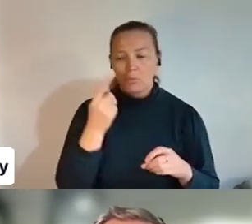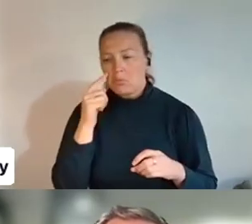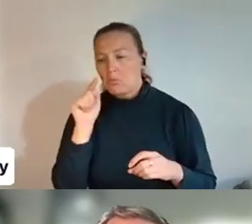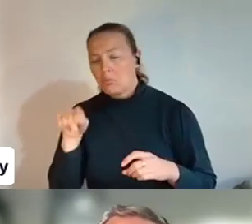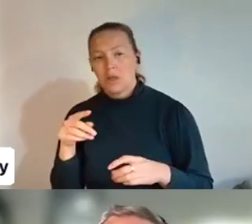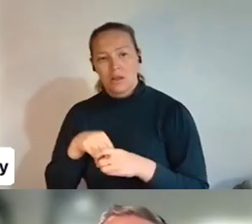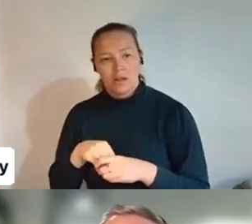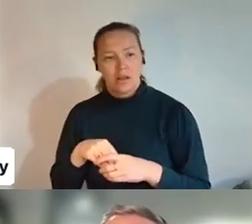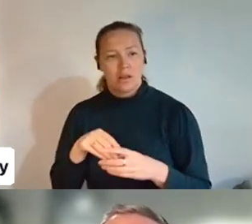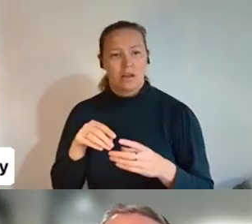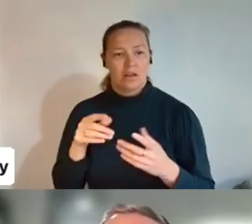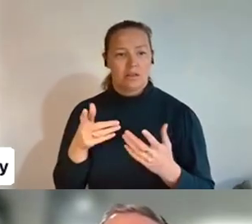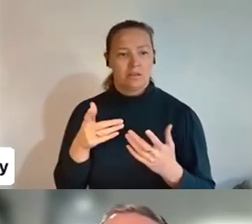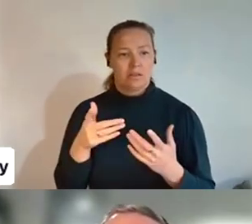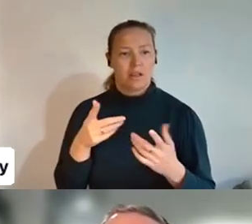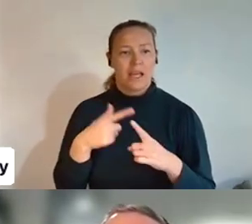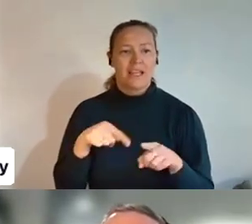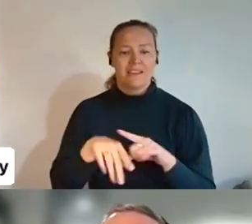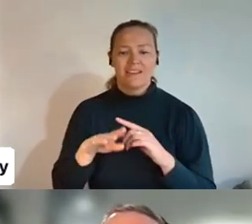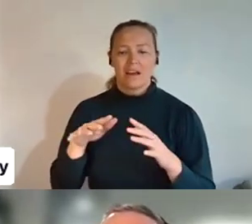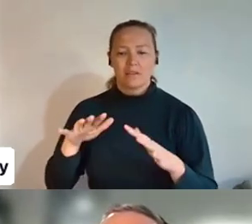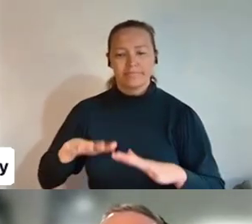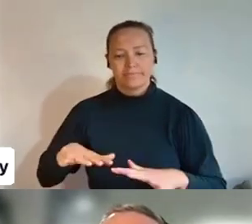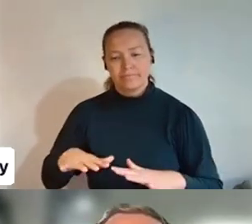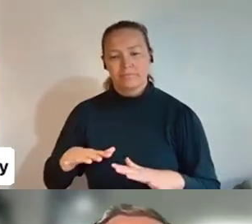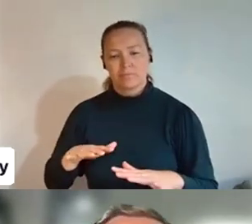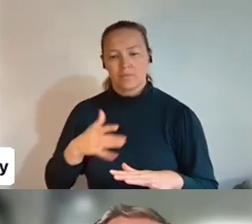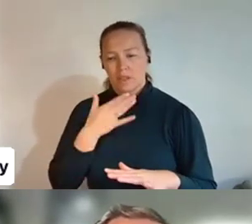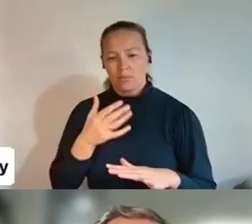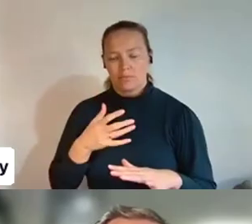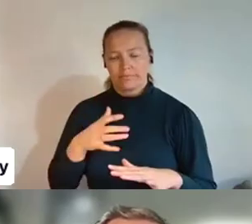environment that's not as heated as if you put your hand up and say "I want to be a candidate"